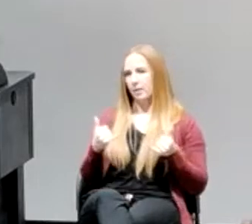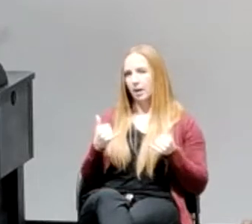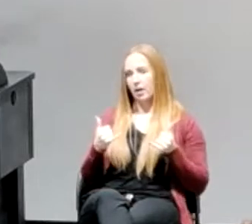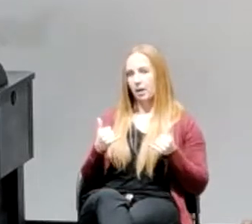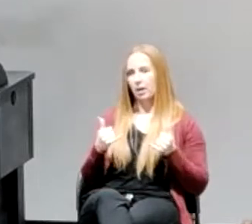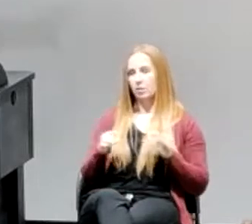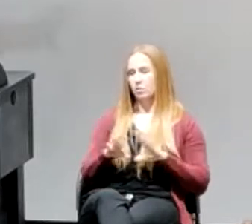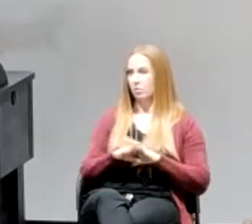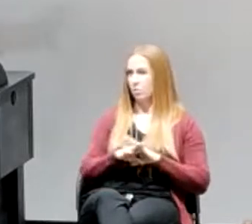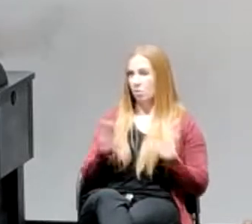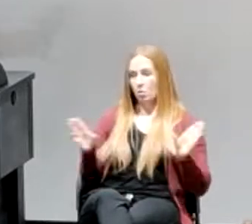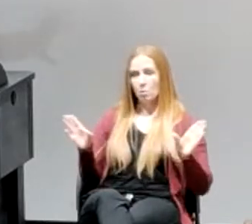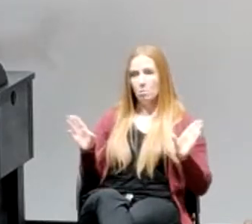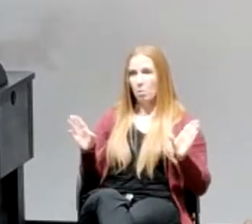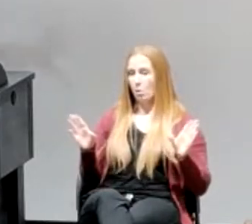planted in the middle of the age of knowledge.